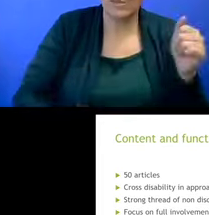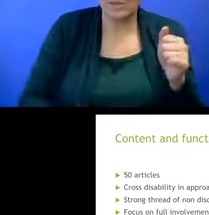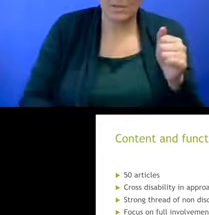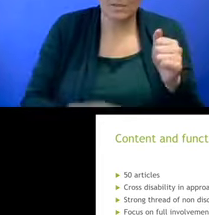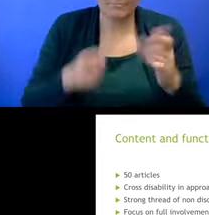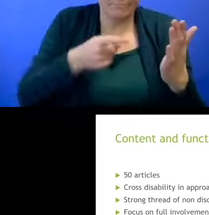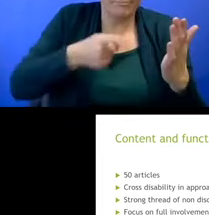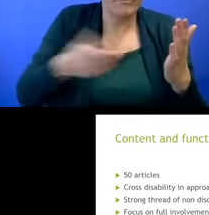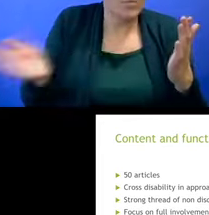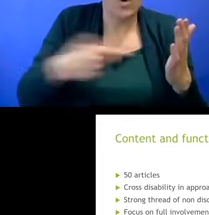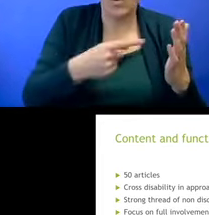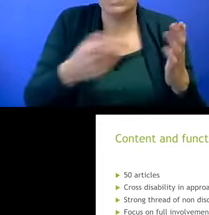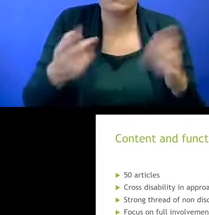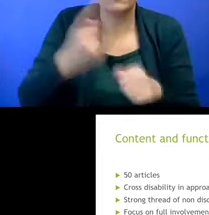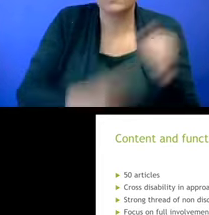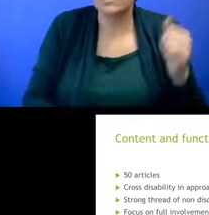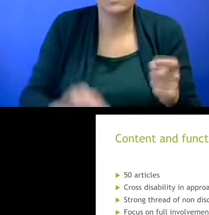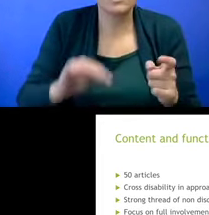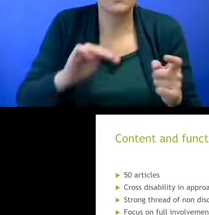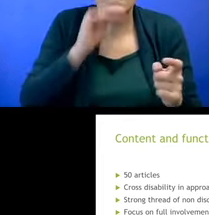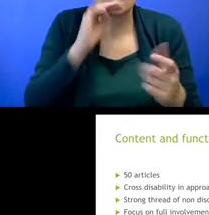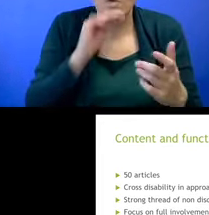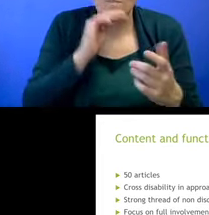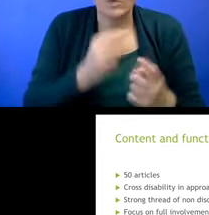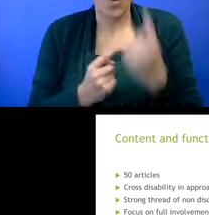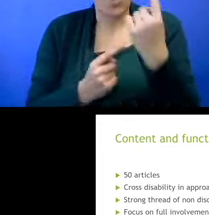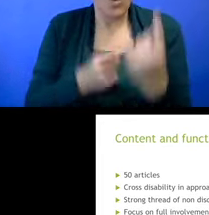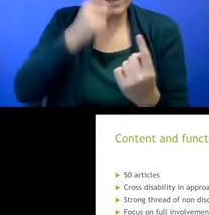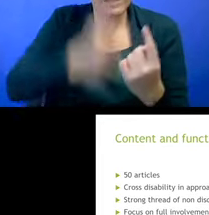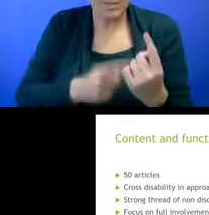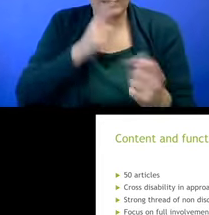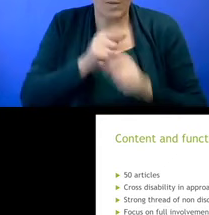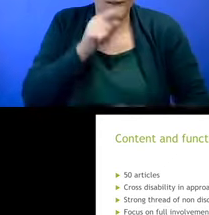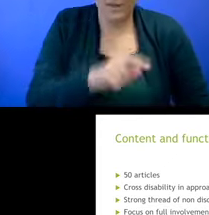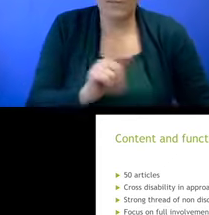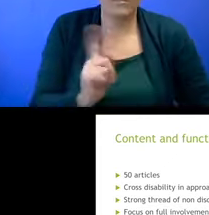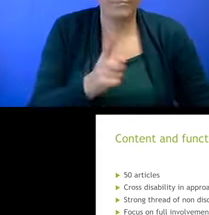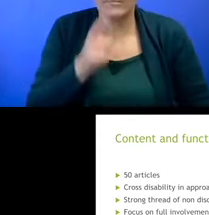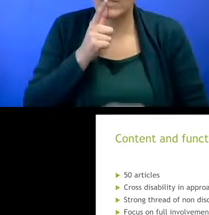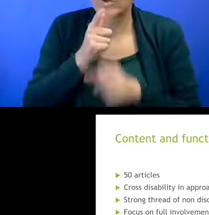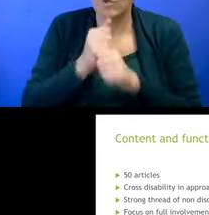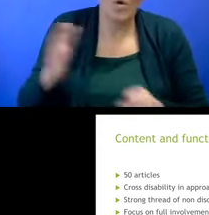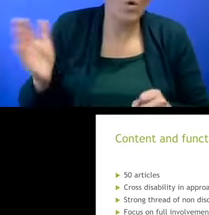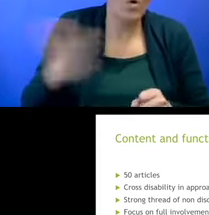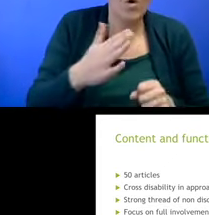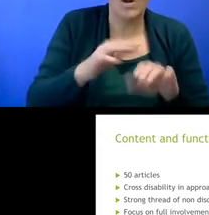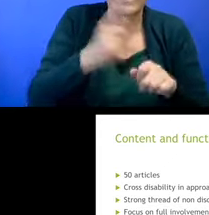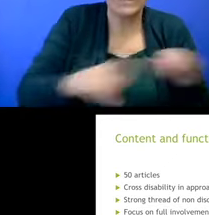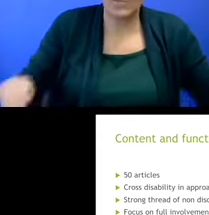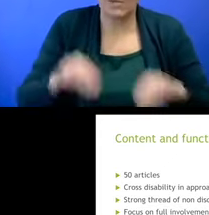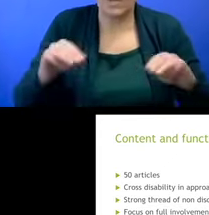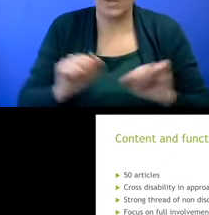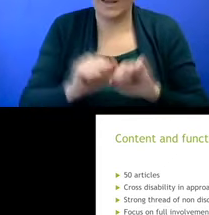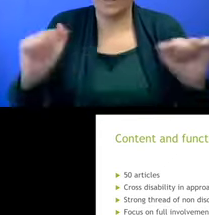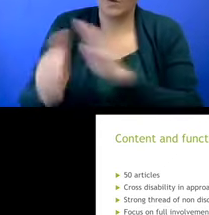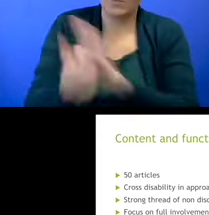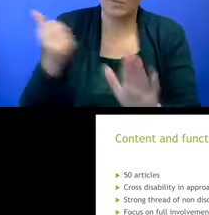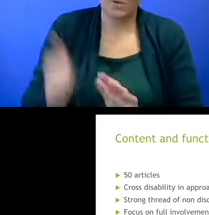What this means is, it doesn't address any specific disability, but rather references all disabled people and their experience.